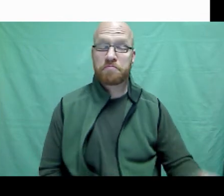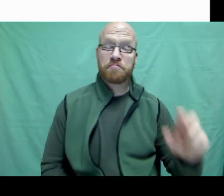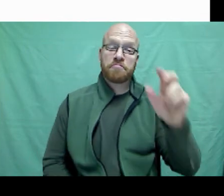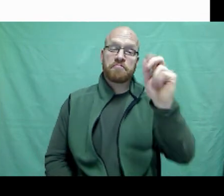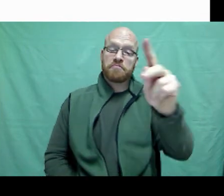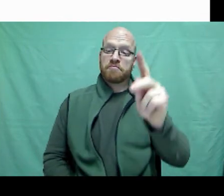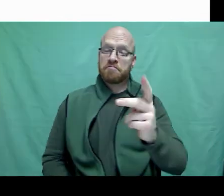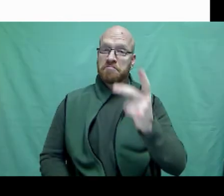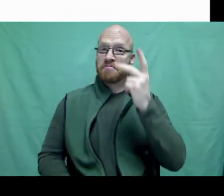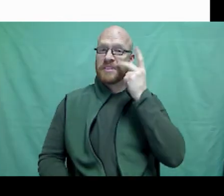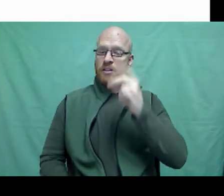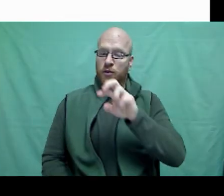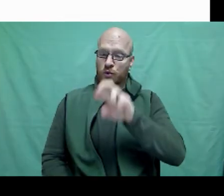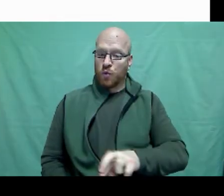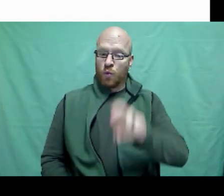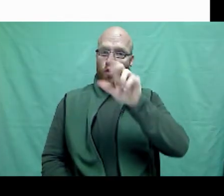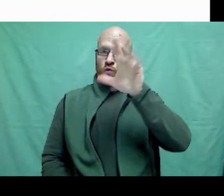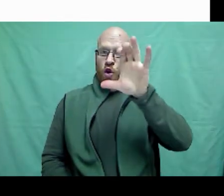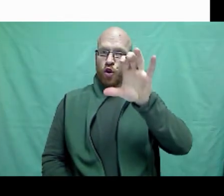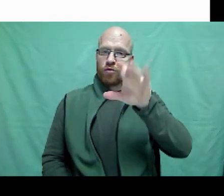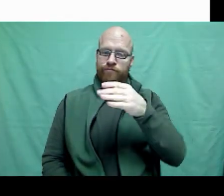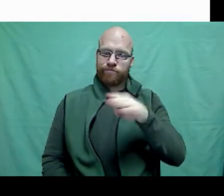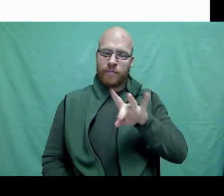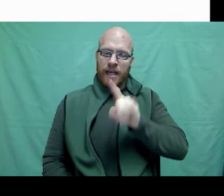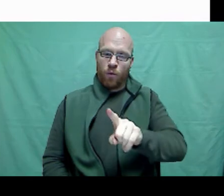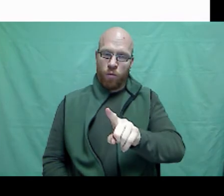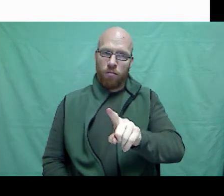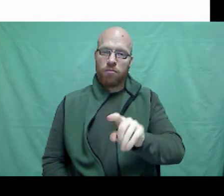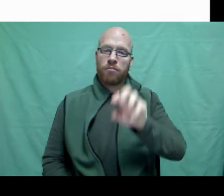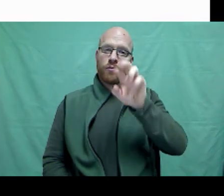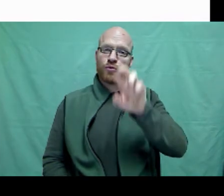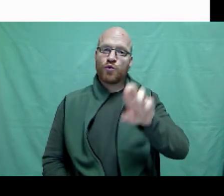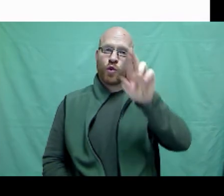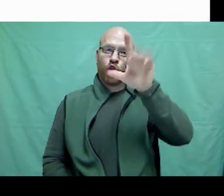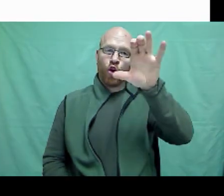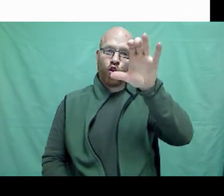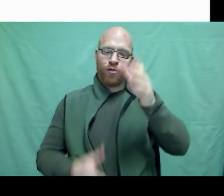All right, so the squared of 100 over 81 is equal to the squared